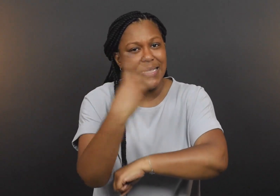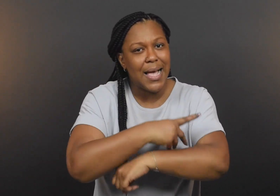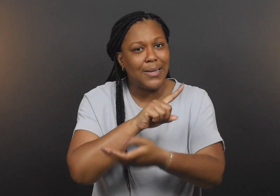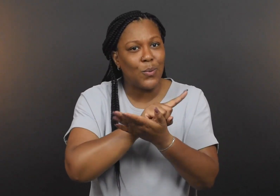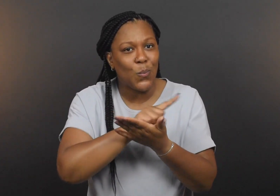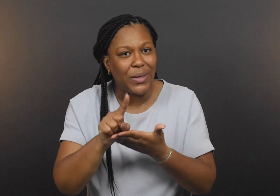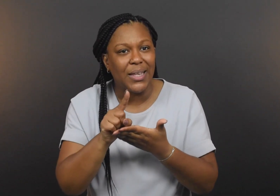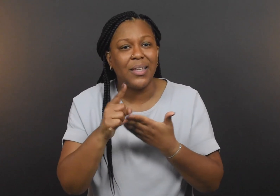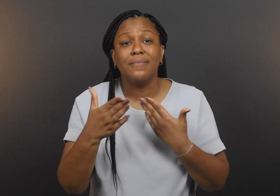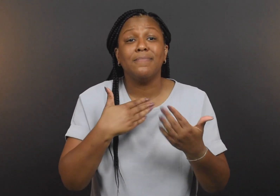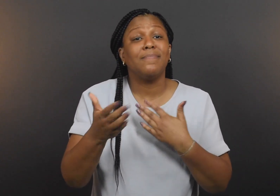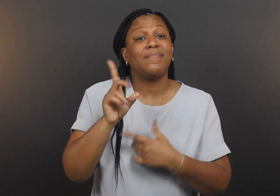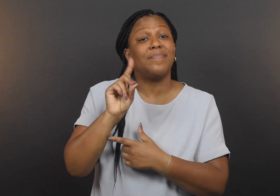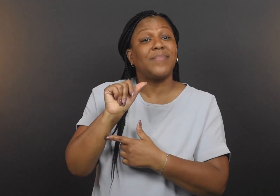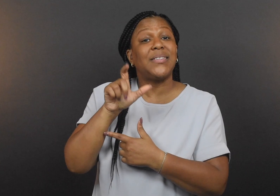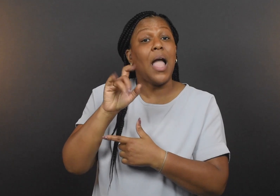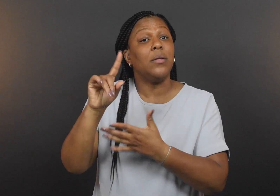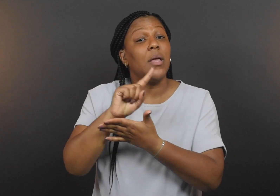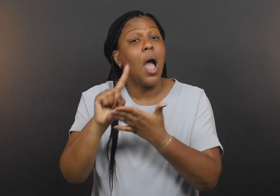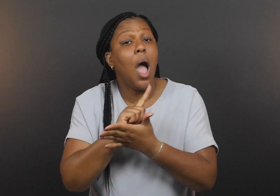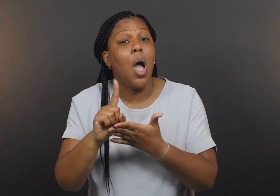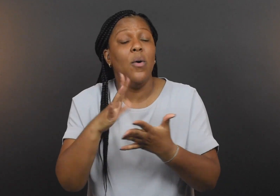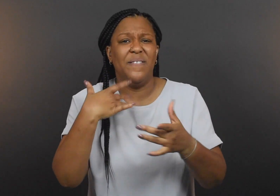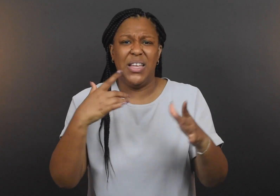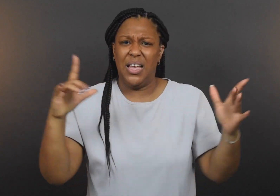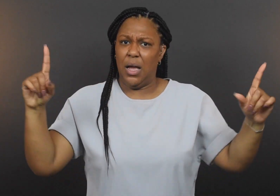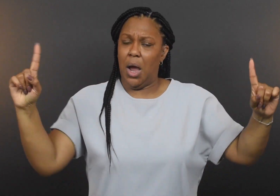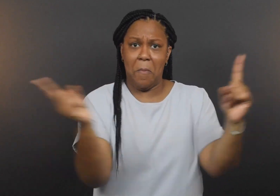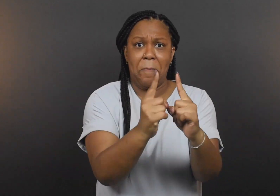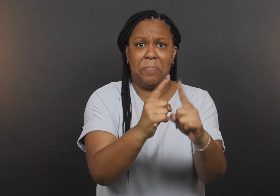He still works six days a week, but Dale’s hours have shortened some.